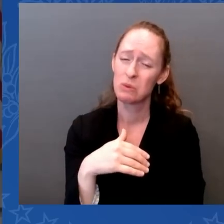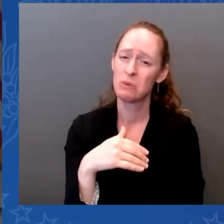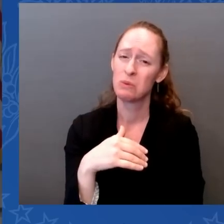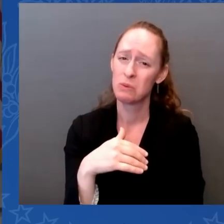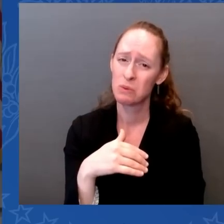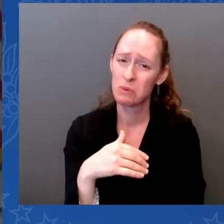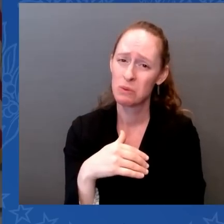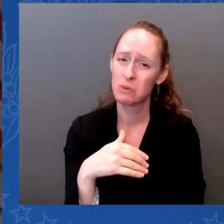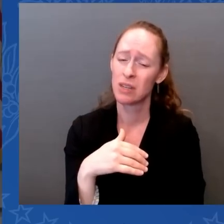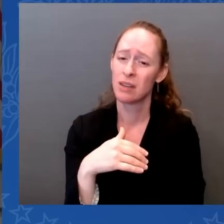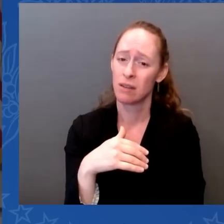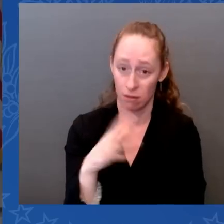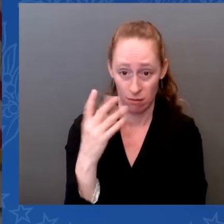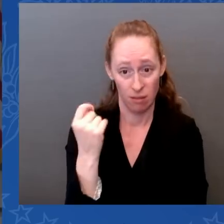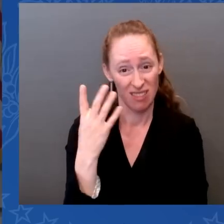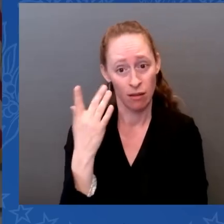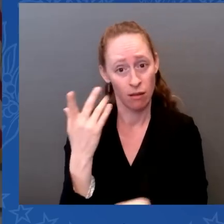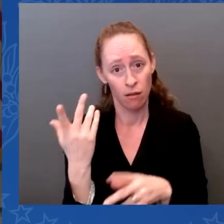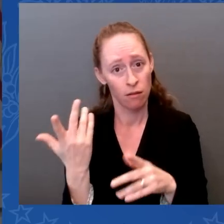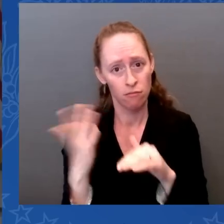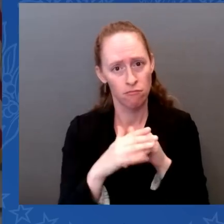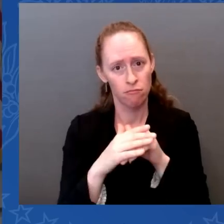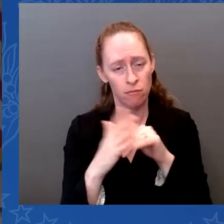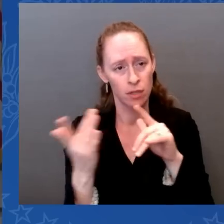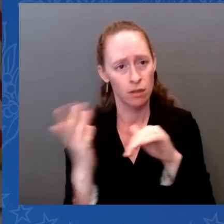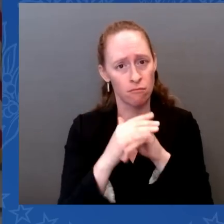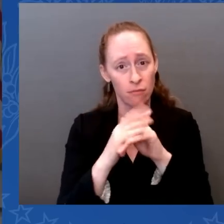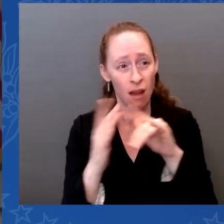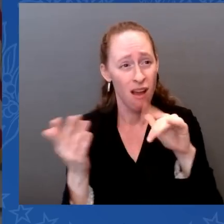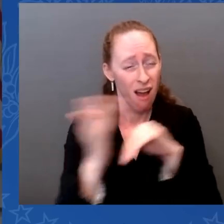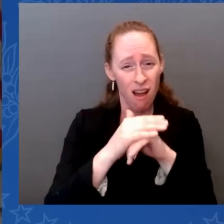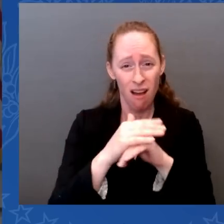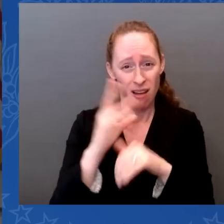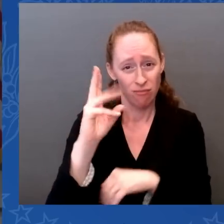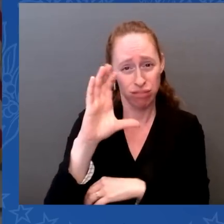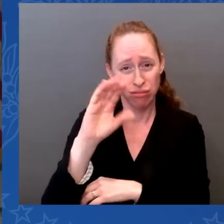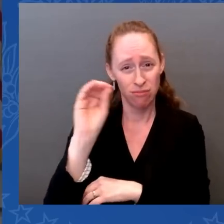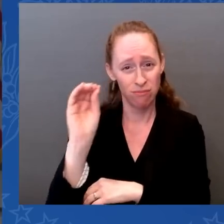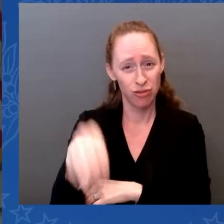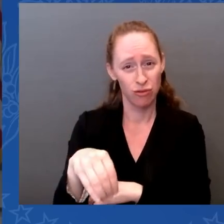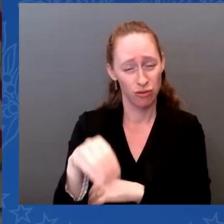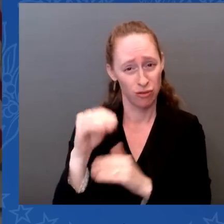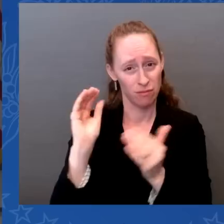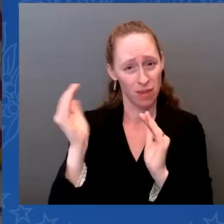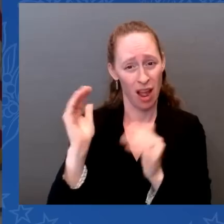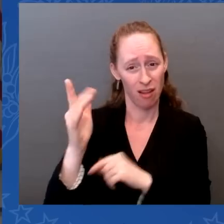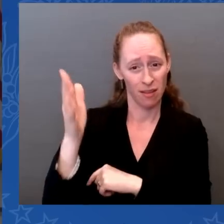Even on Medicare, I have to pay $300 out of my own pocket every 90 days.